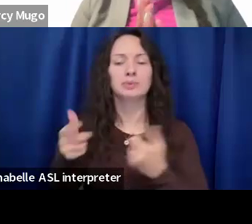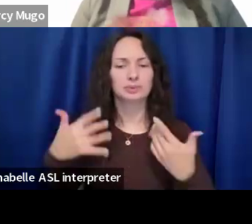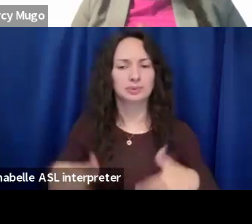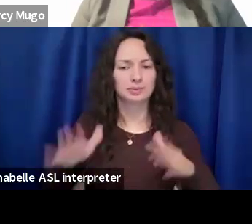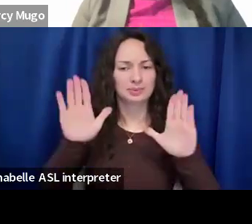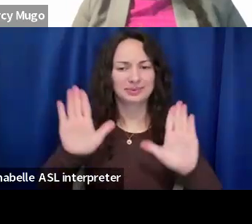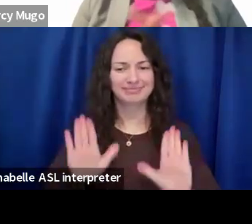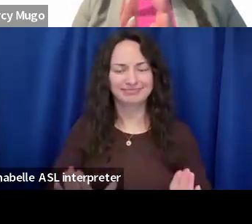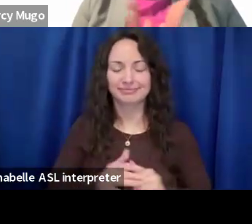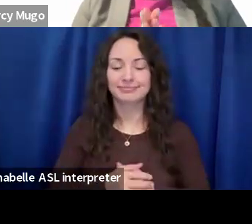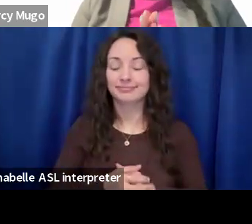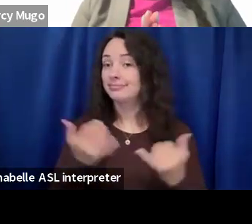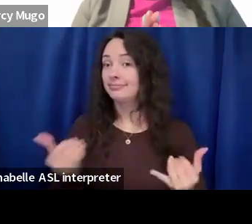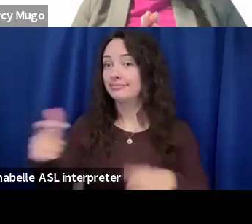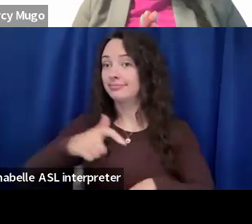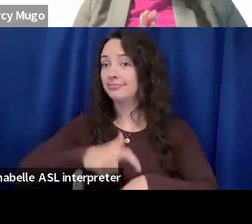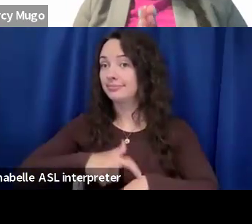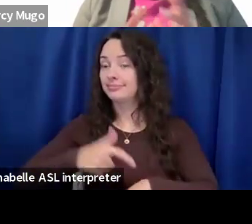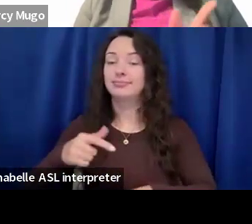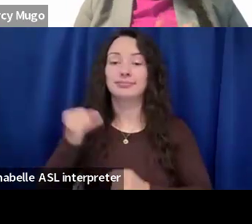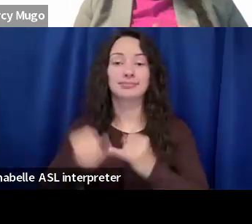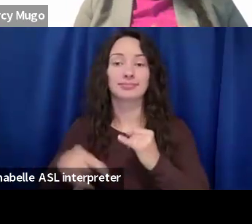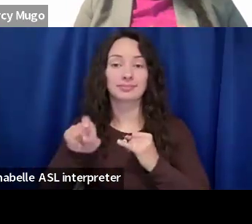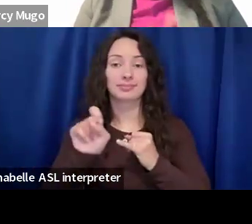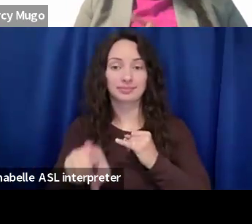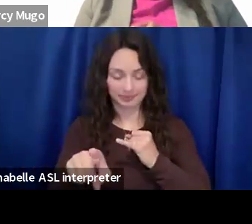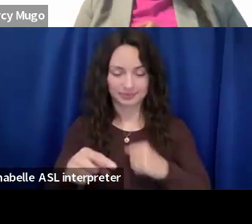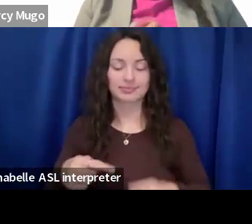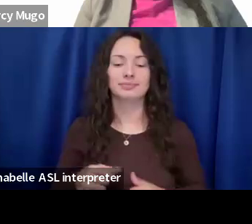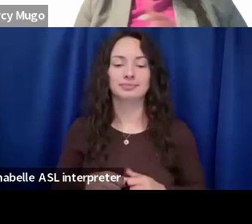In the interest of time I will ask the final question and Diana,